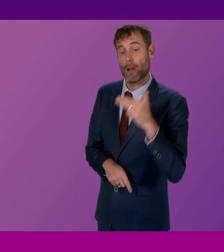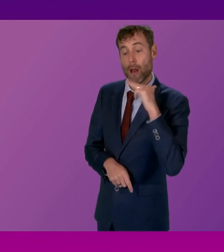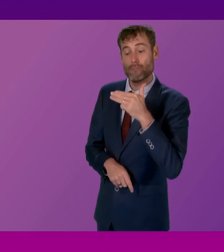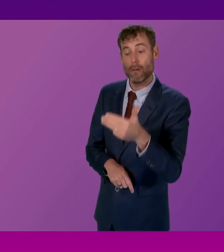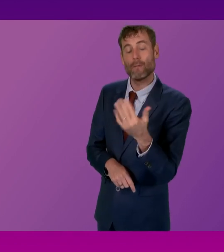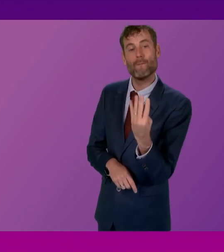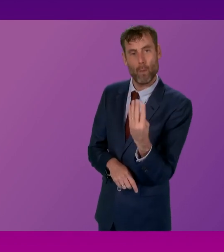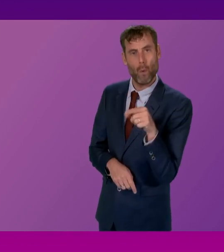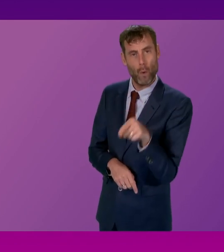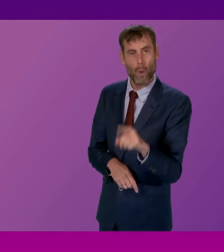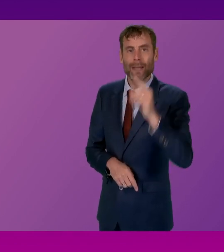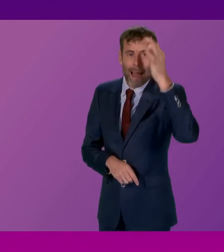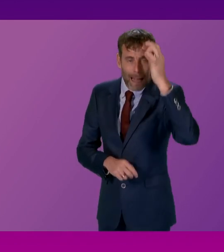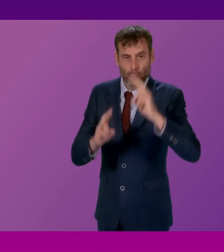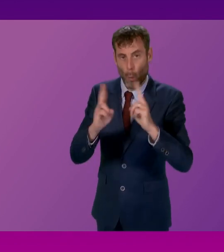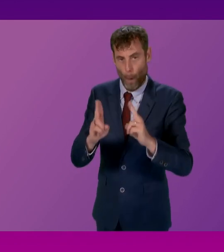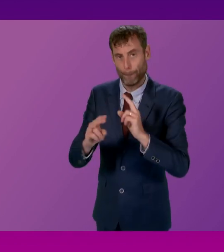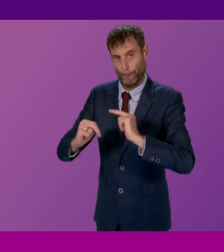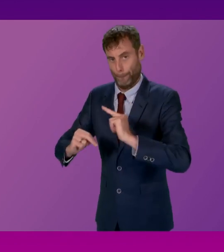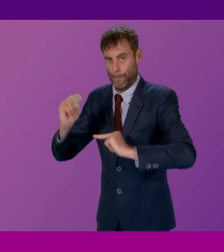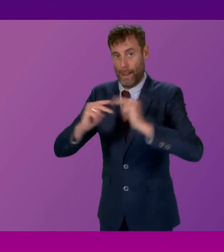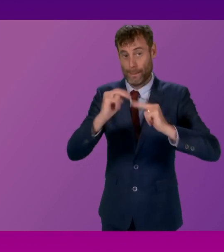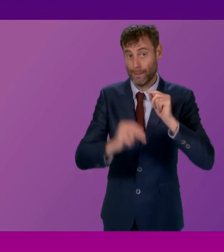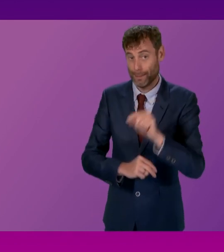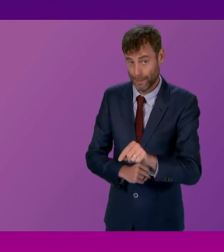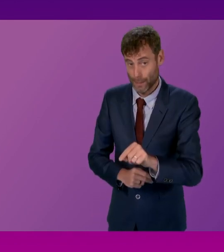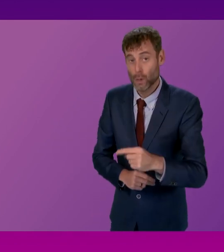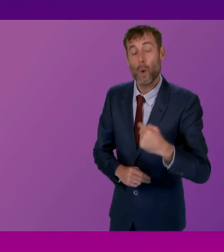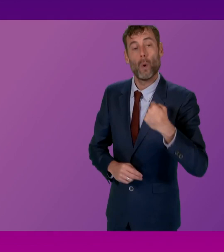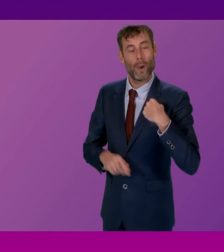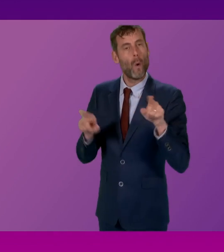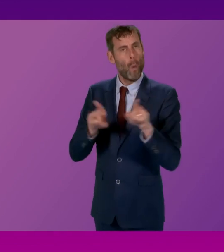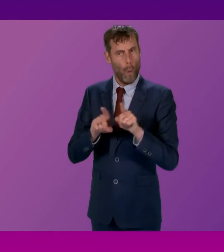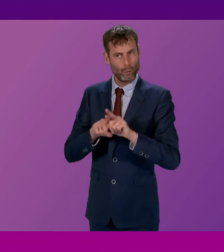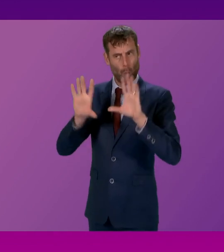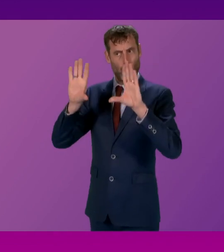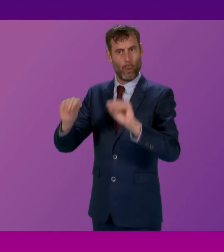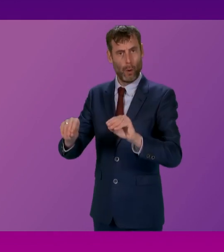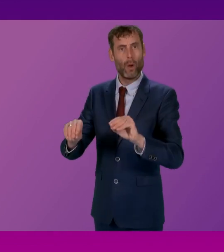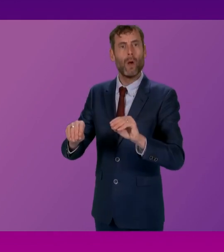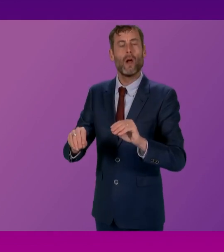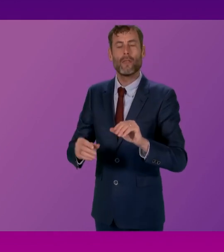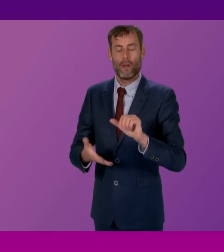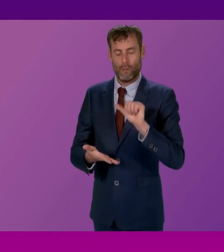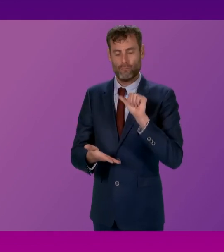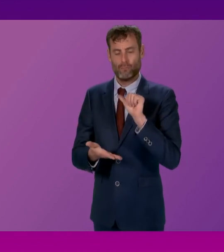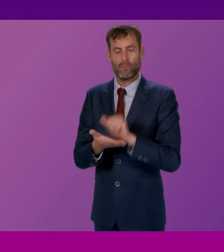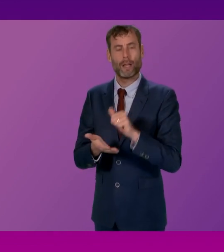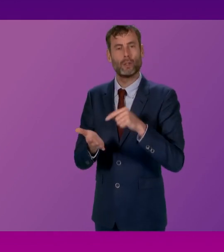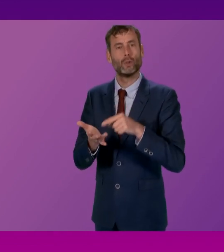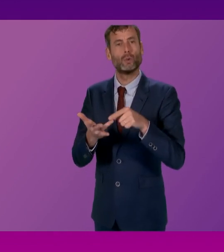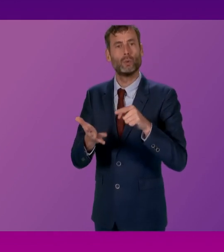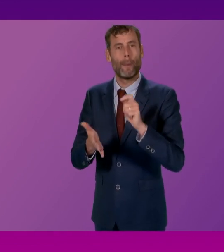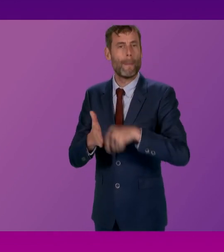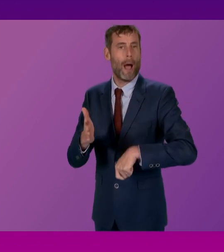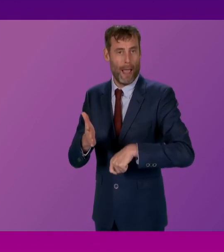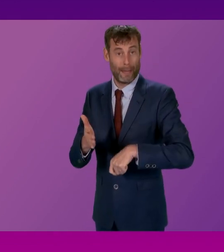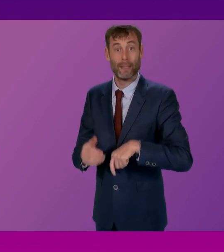We are the party that also ended the right to buy, which has protected an estimated 15,500